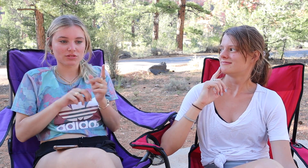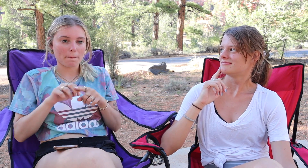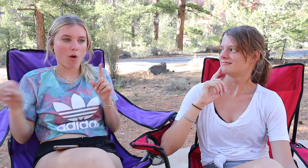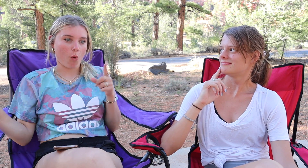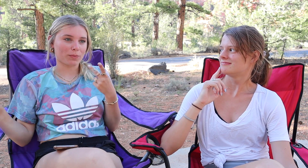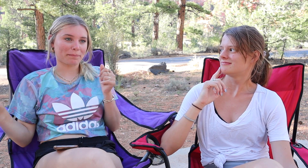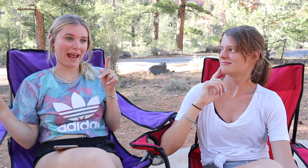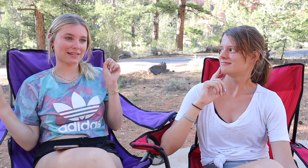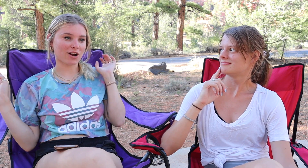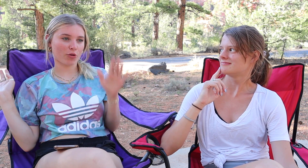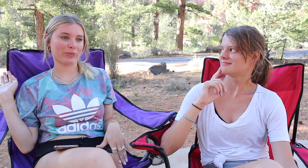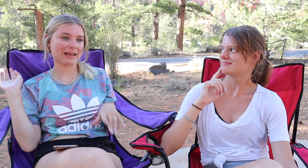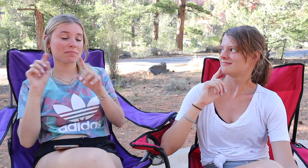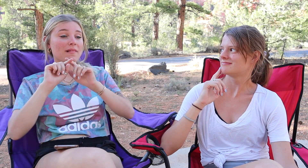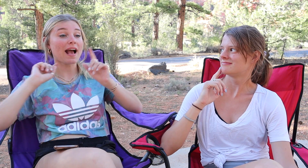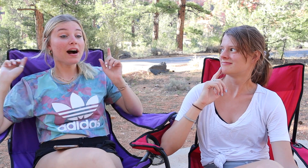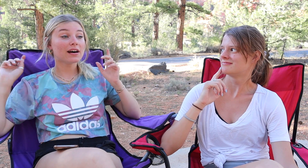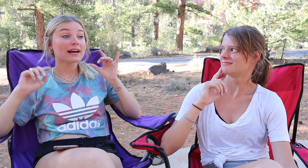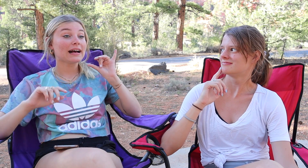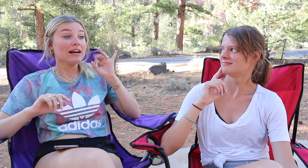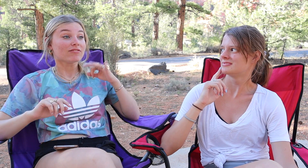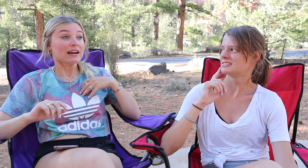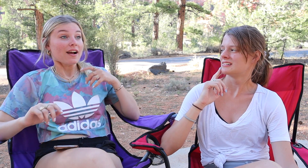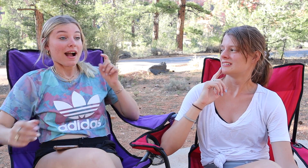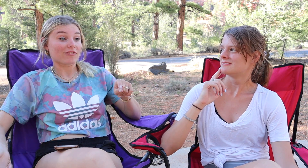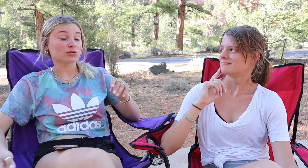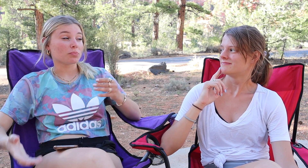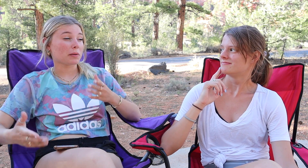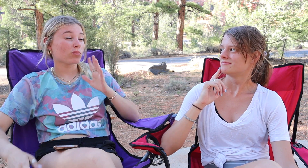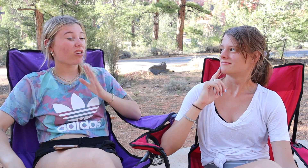I use pads all way but if I had to then I have to suck it up and use them